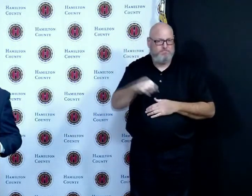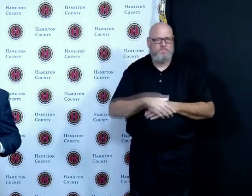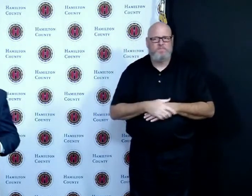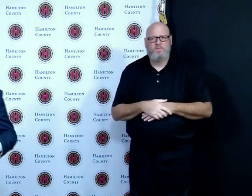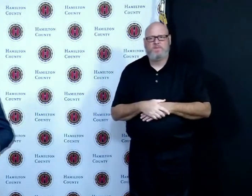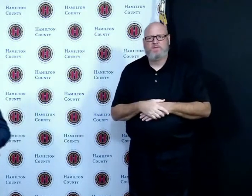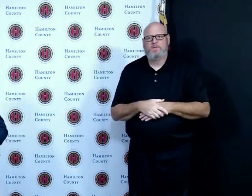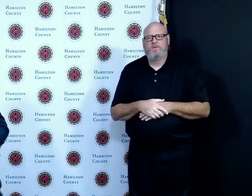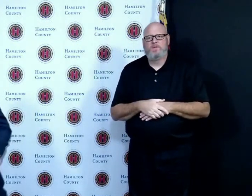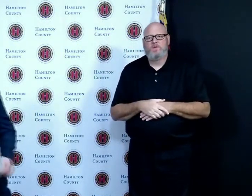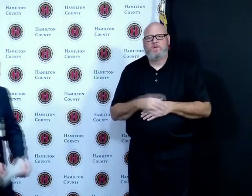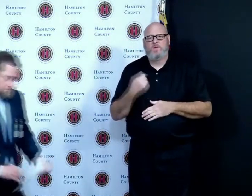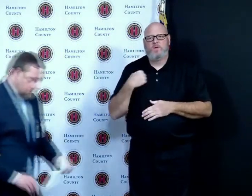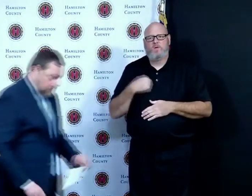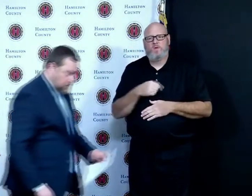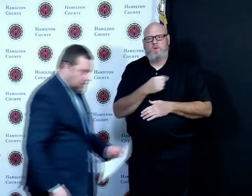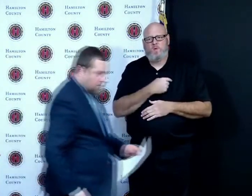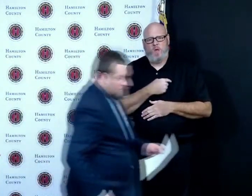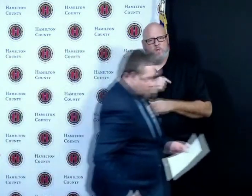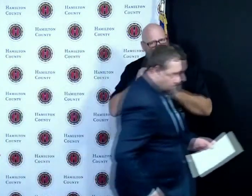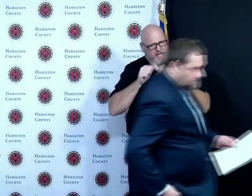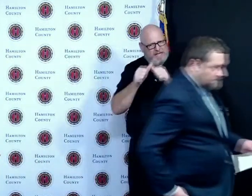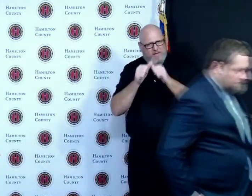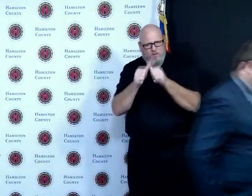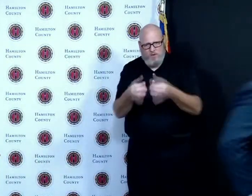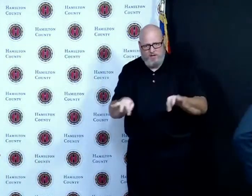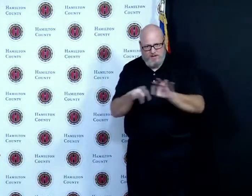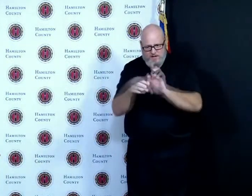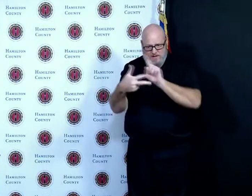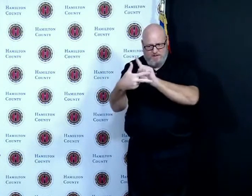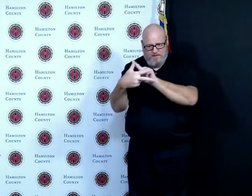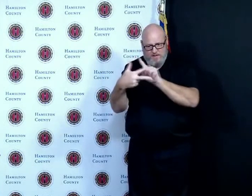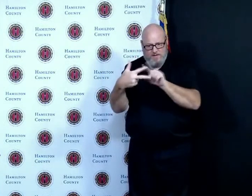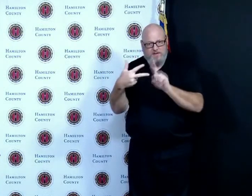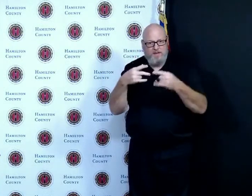while we're still studying and learning these variants and how they behave it creates additional